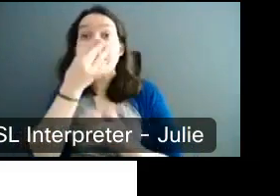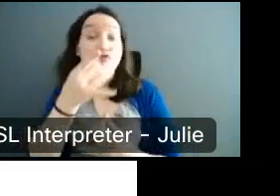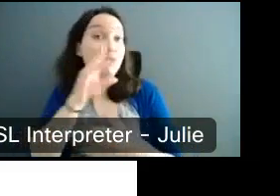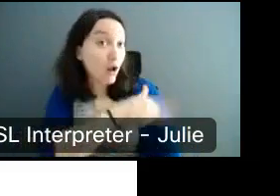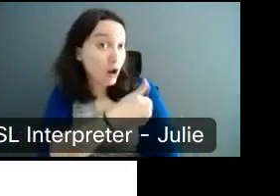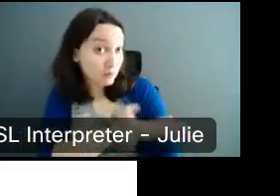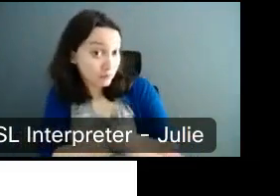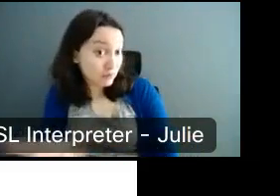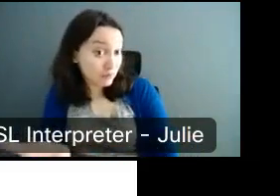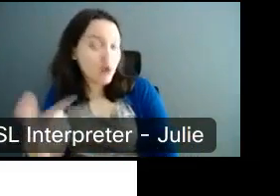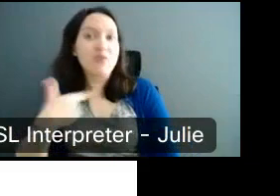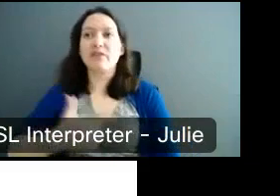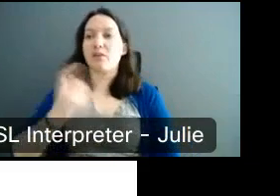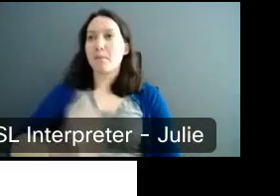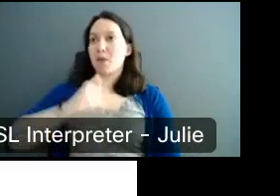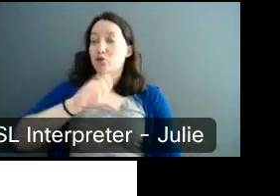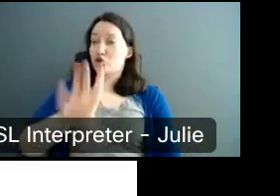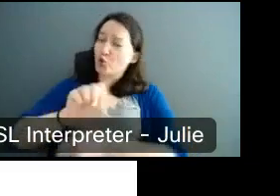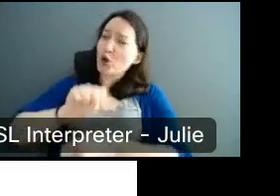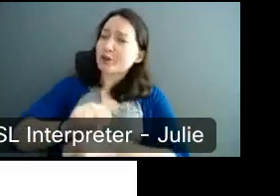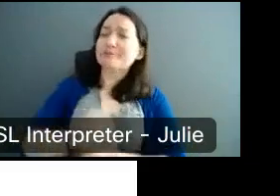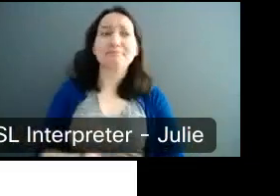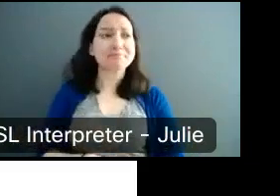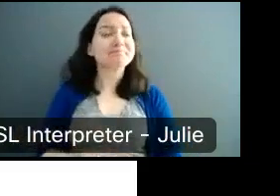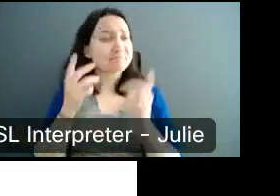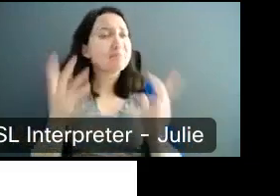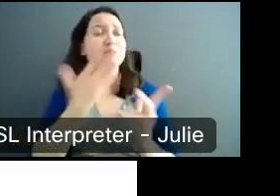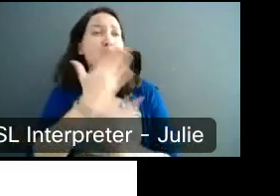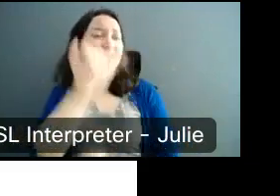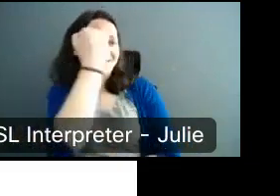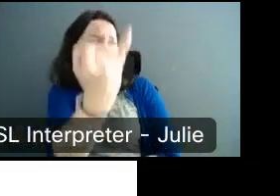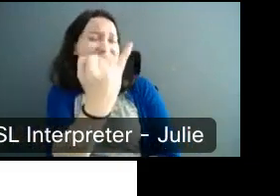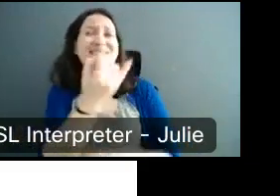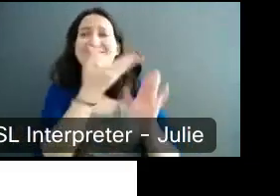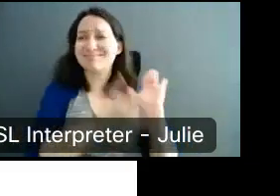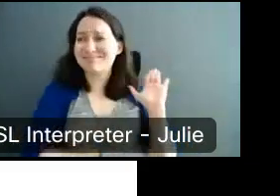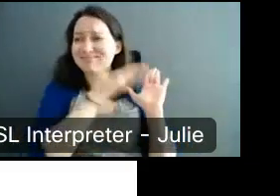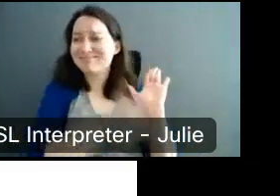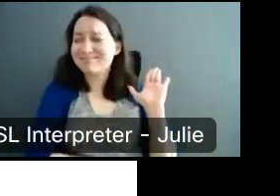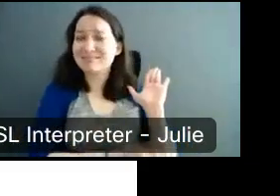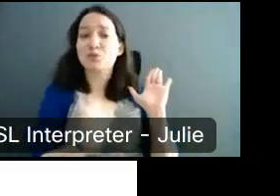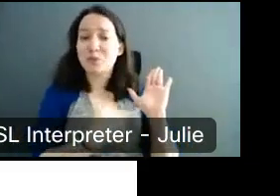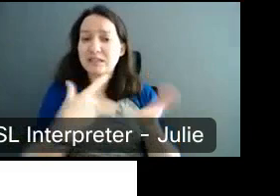We're very proud of all the work you're doing. You got a lot of good ideas here that we discuss to move forward and.